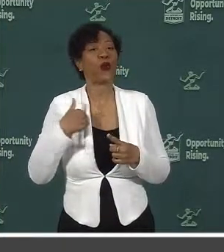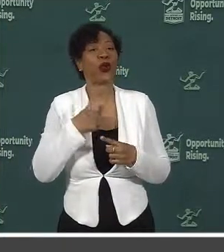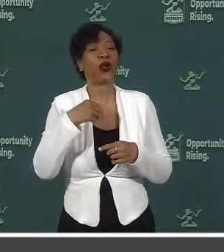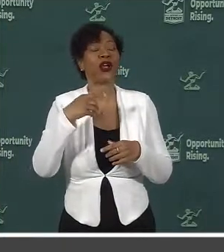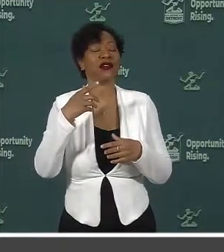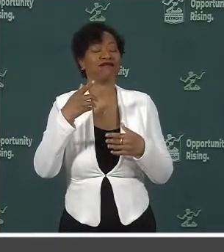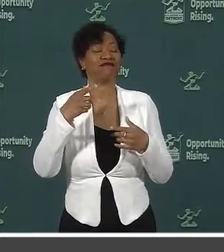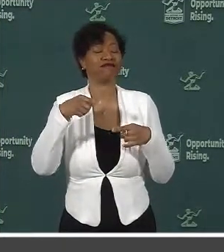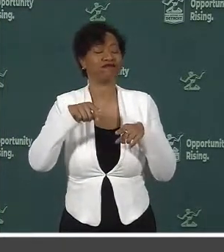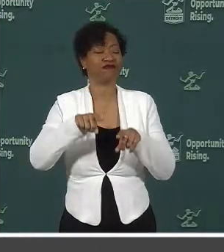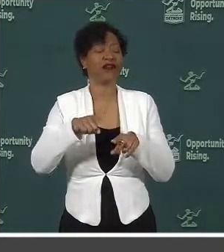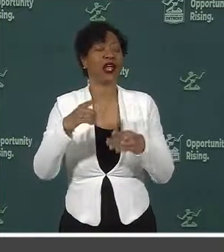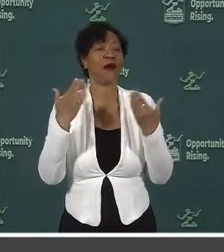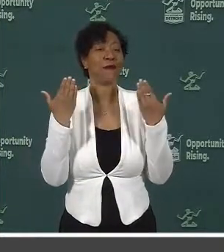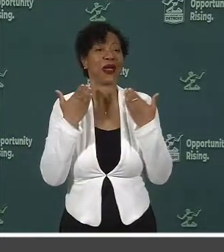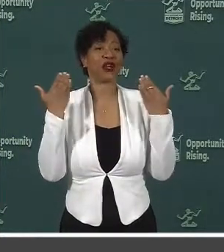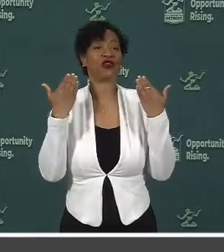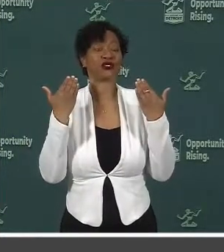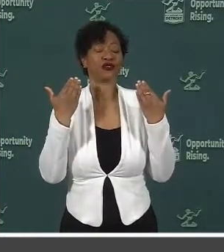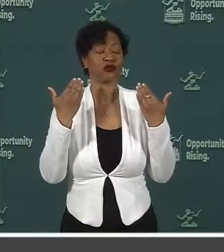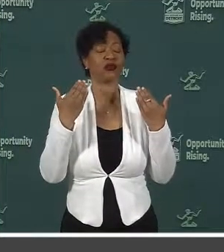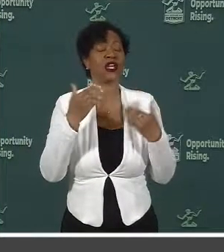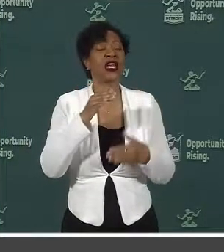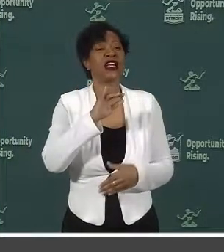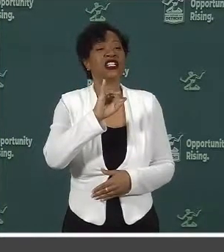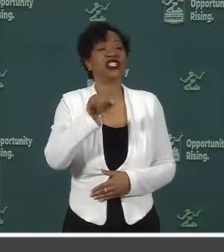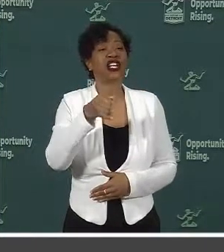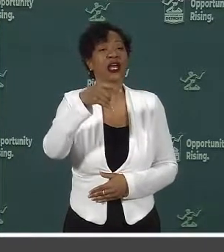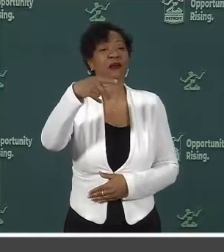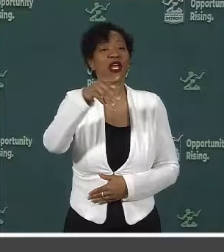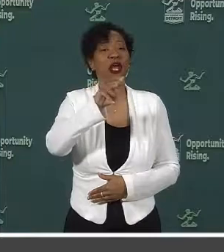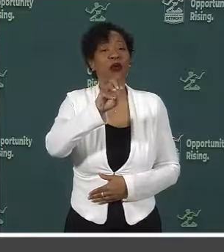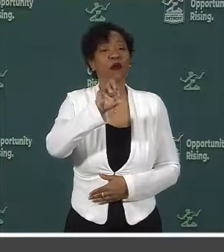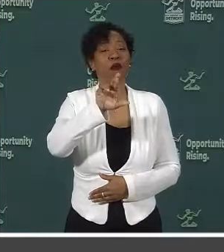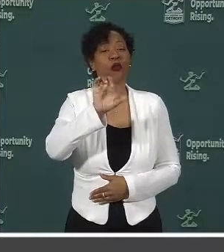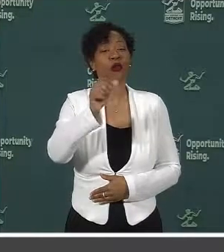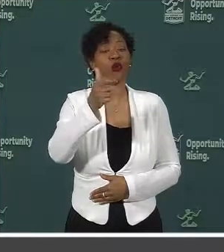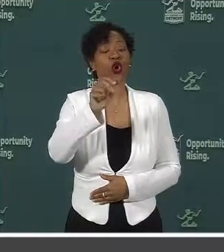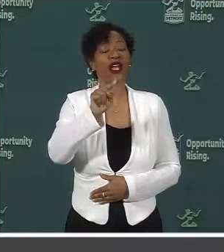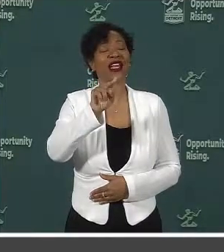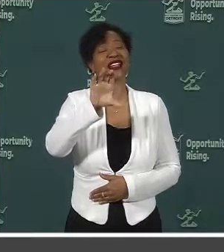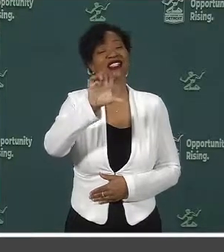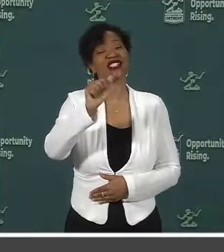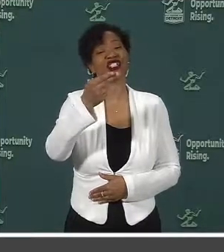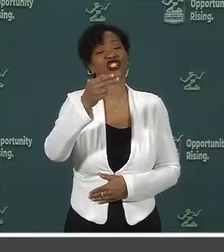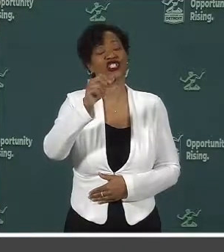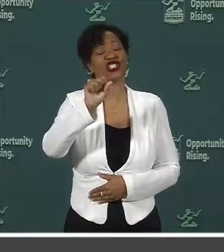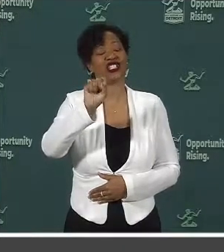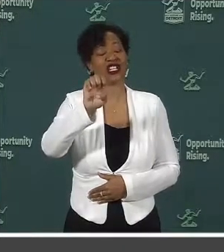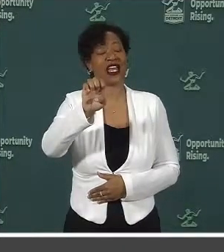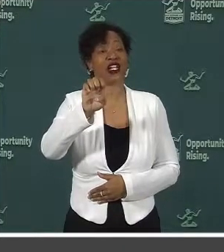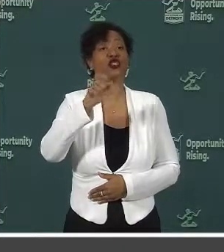JPMORGAN CHASE MADE ONE HUNDRED FIFTY MILLION DOLLAR COMMITMENT TO THE CITY AND THE MAN WHO MADE IT POSSIBLE WAS JAMIE